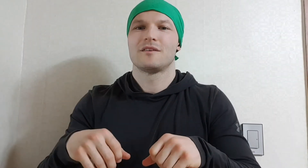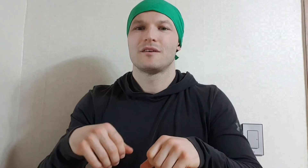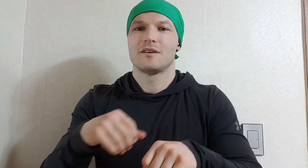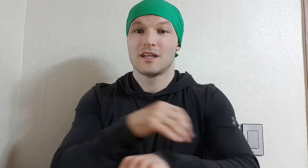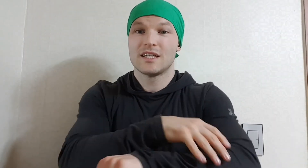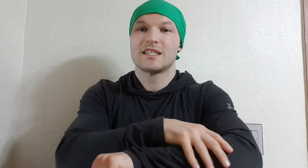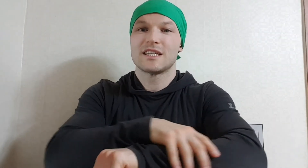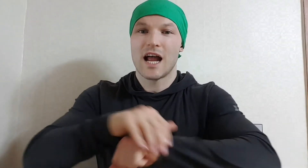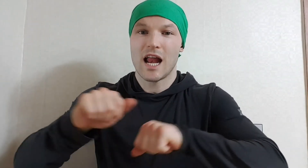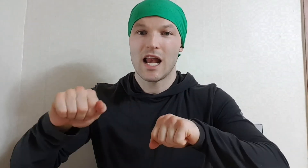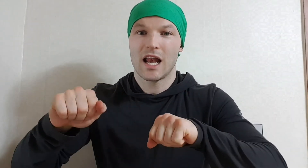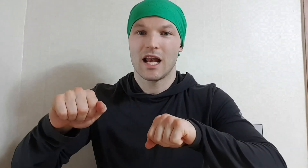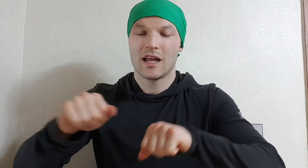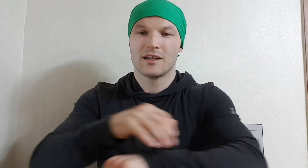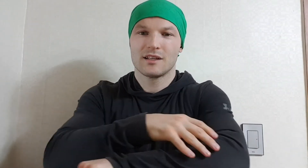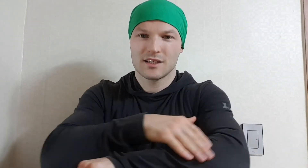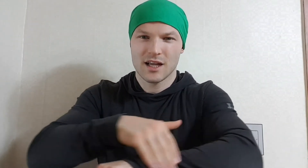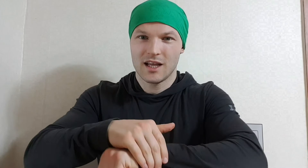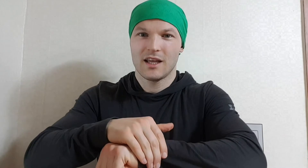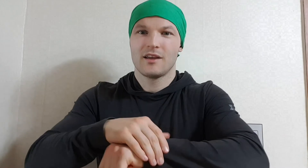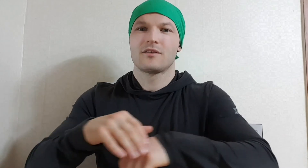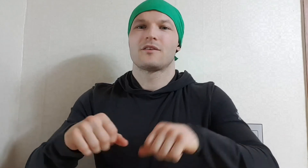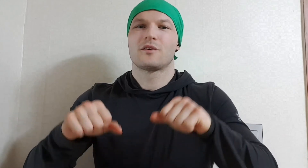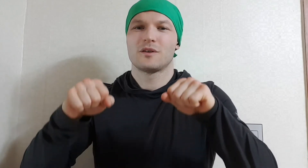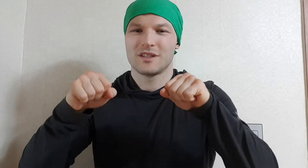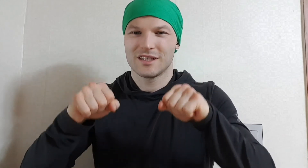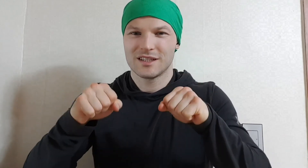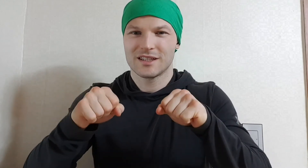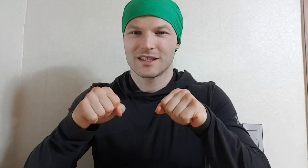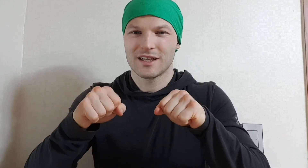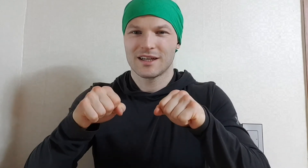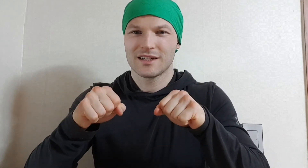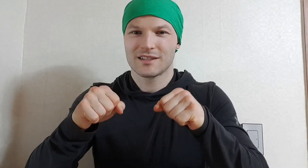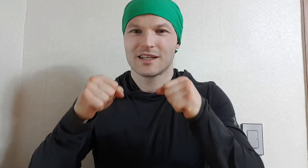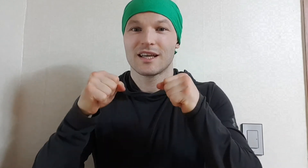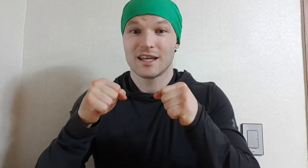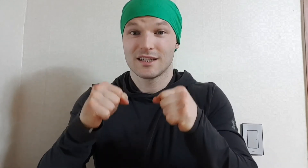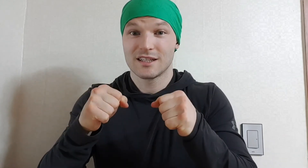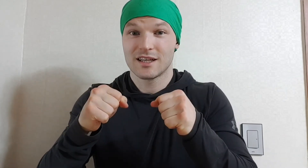well (the adverb of good) be somewhere/stay (of a person, not a thing)